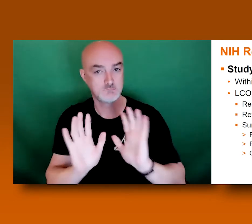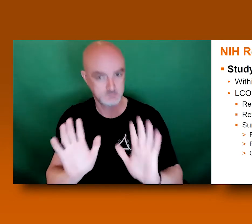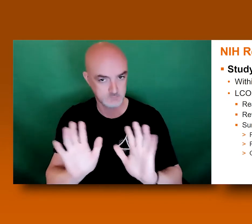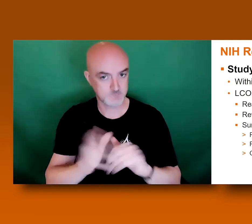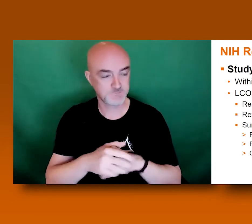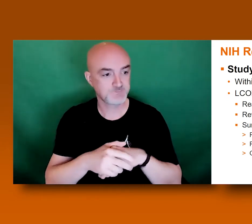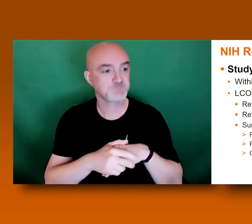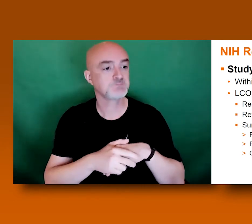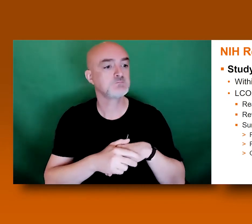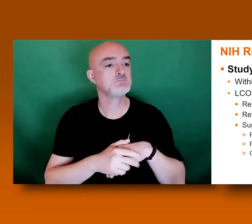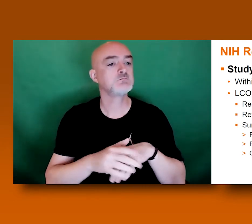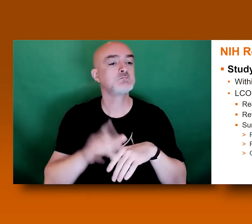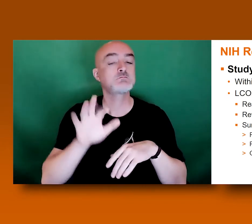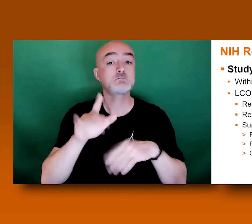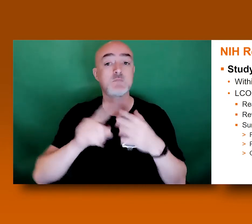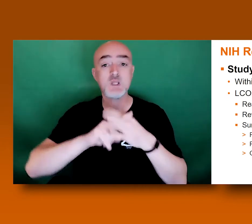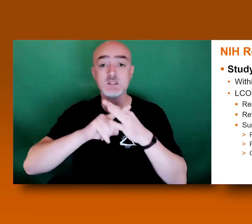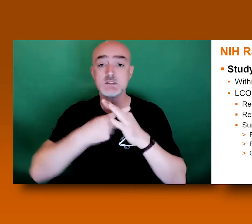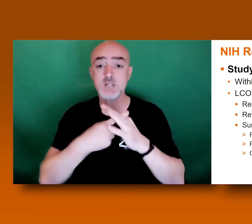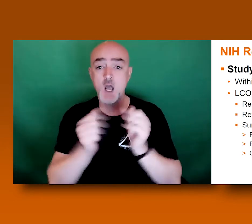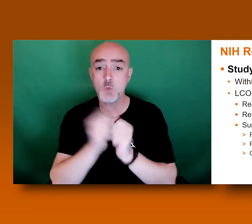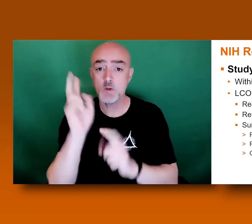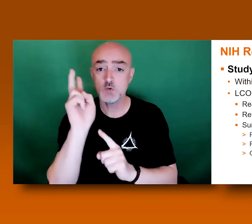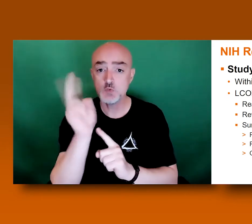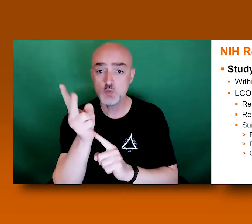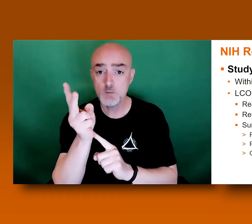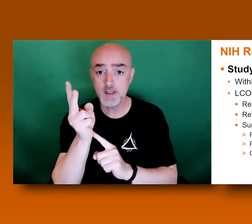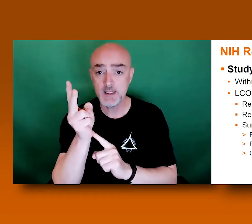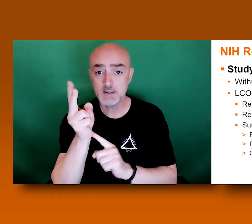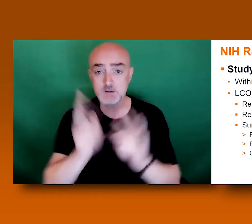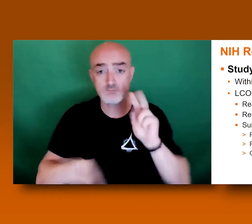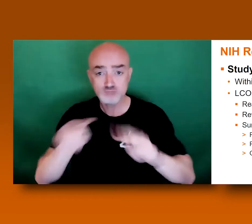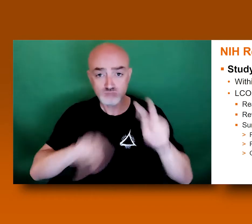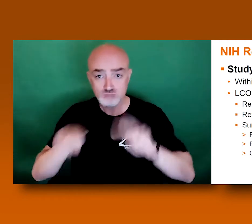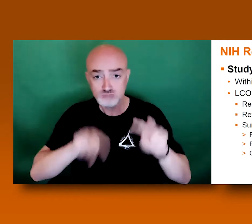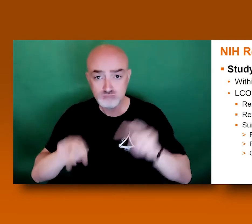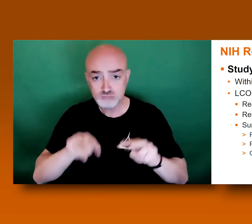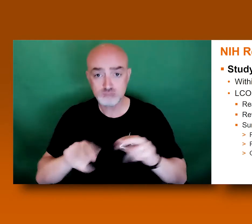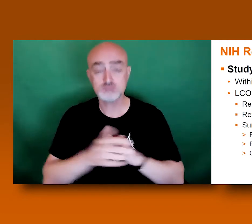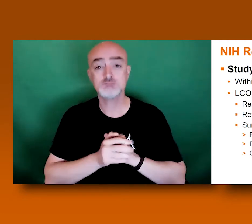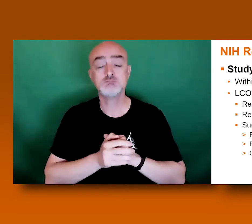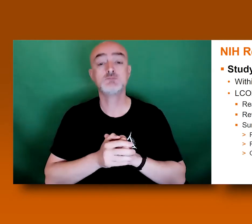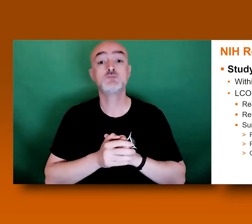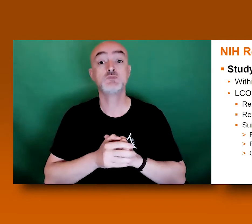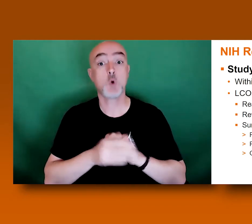or worst from best and start in some order but randomly rank them. We have two minutes to start.